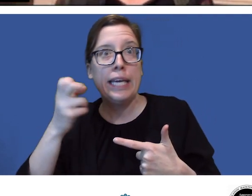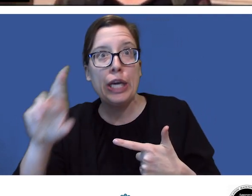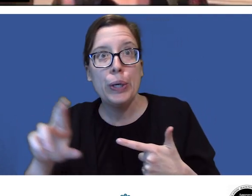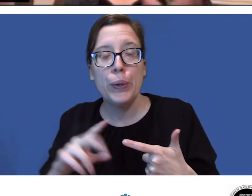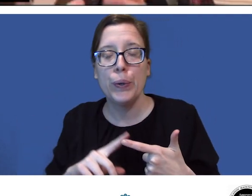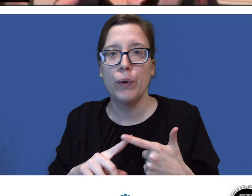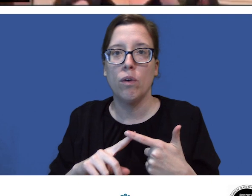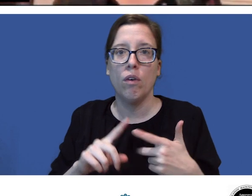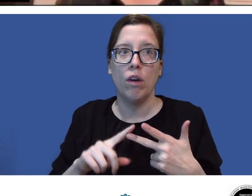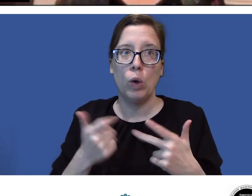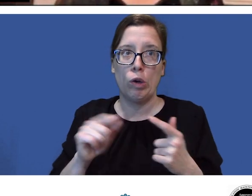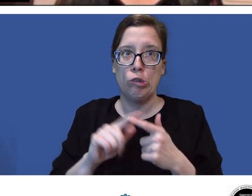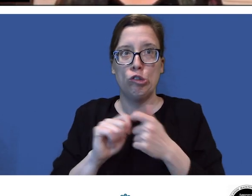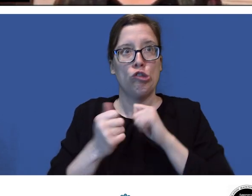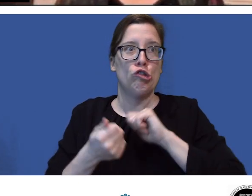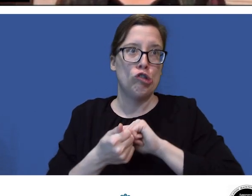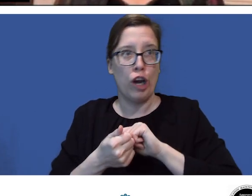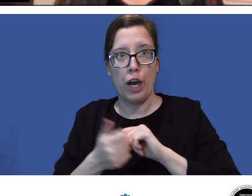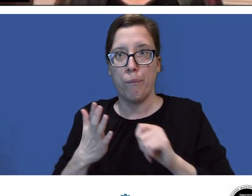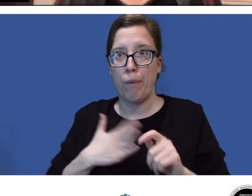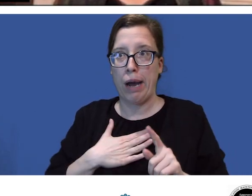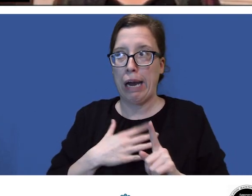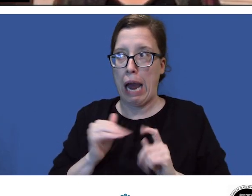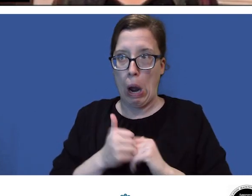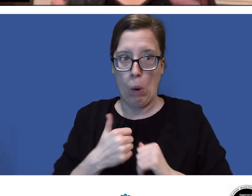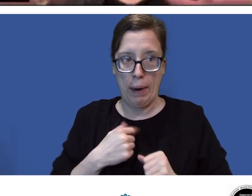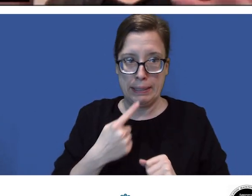and "hear" and, you know, try to change up